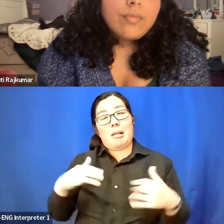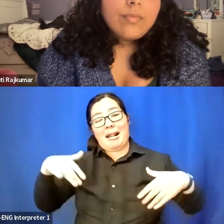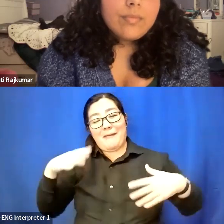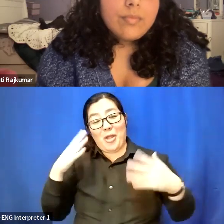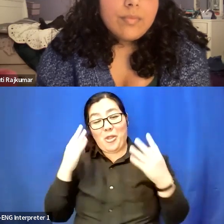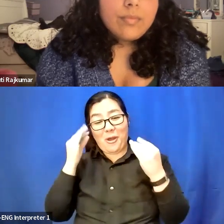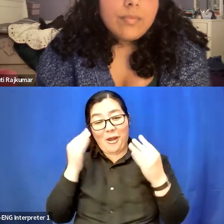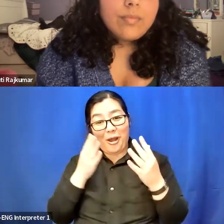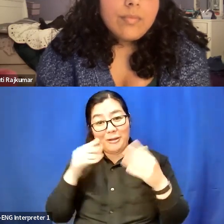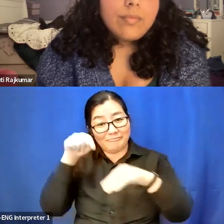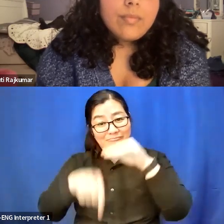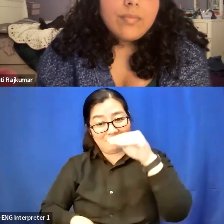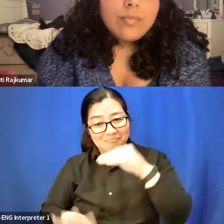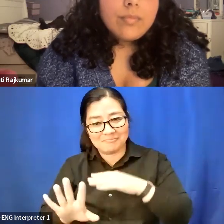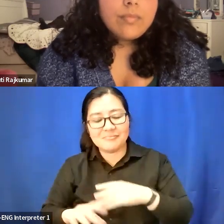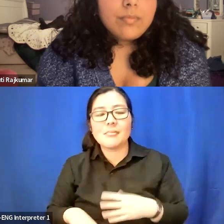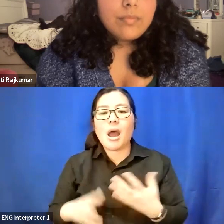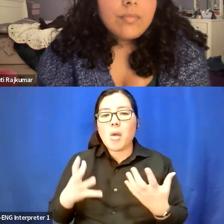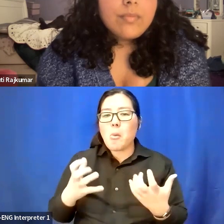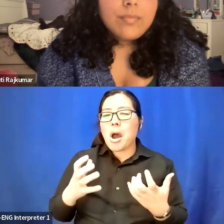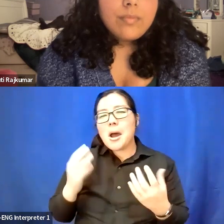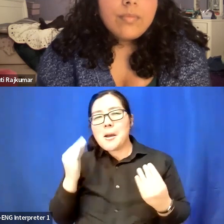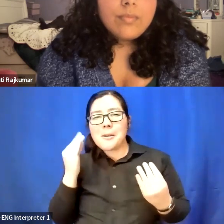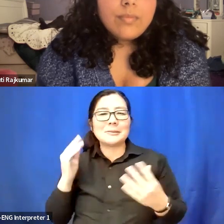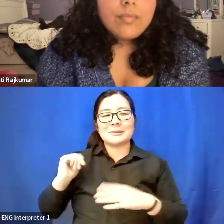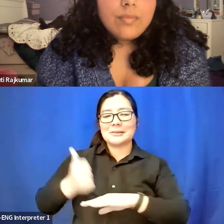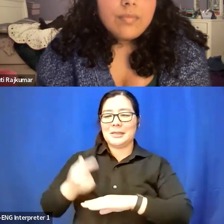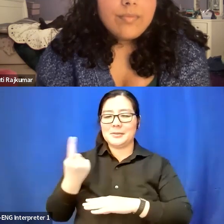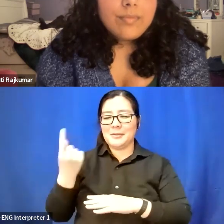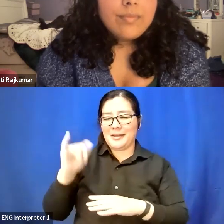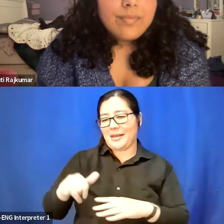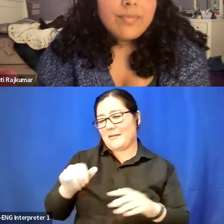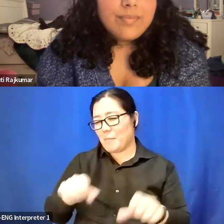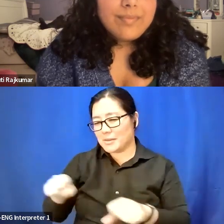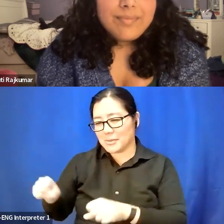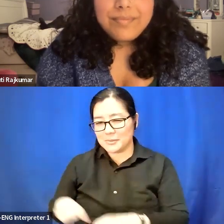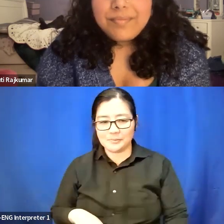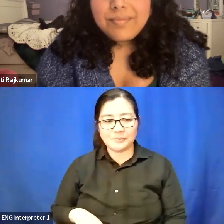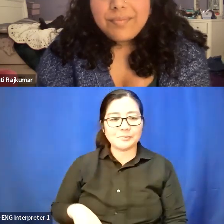much yet, but I would love to get it done sometime in my lifetime, if possible. Awesome. Okay.